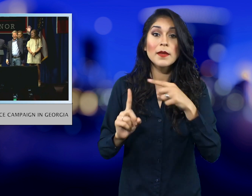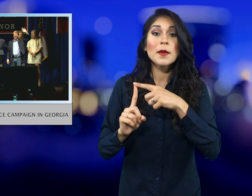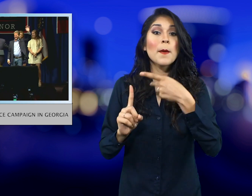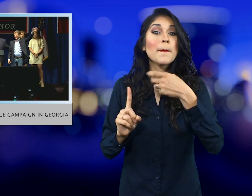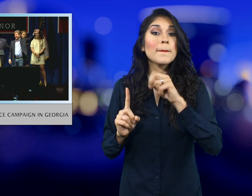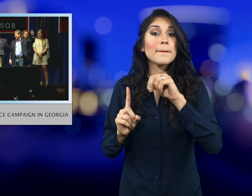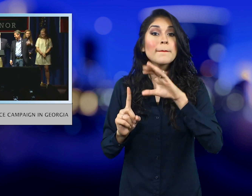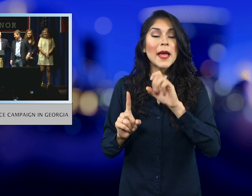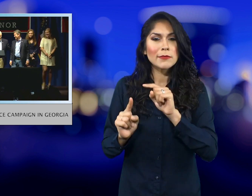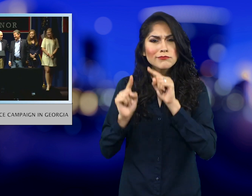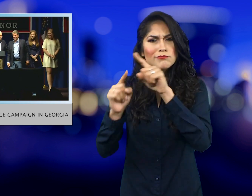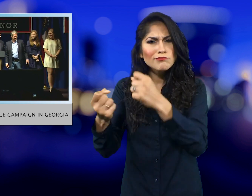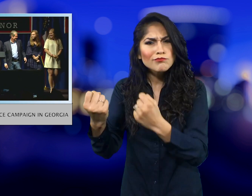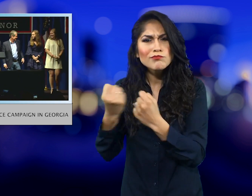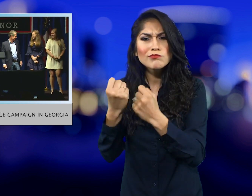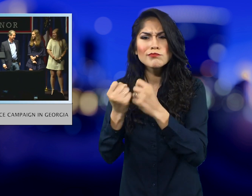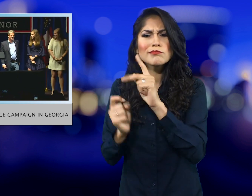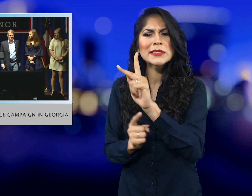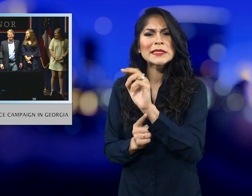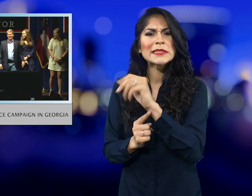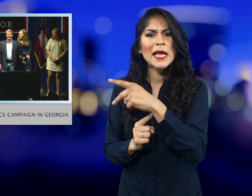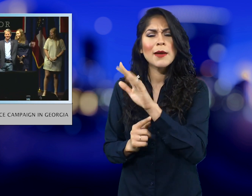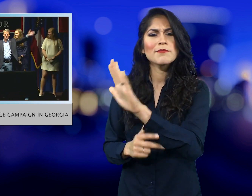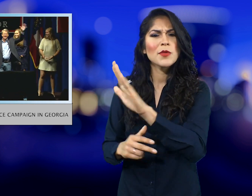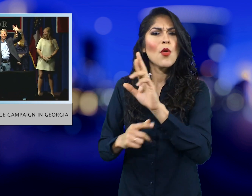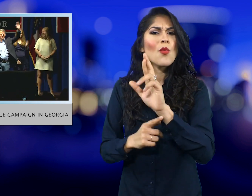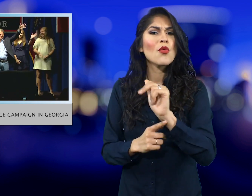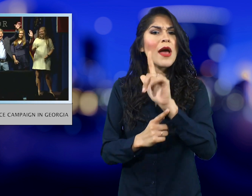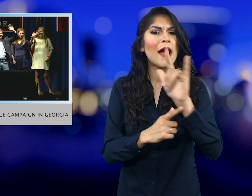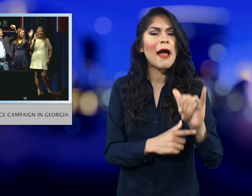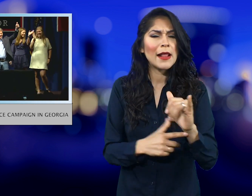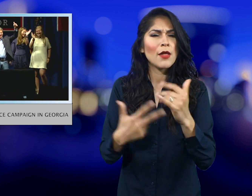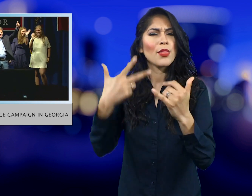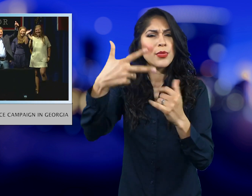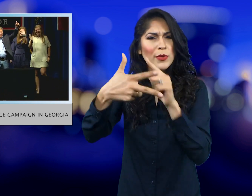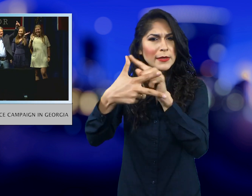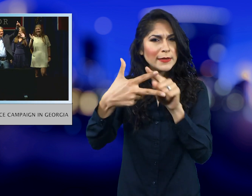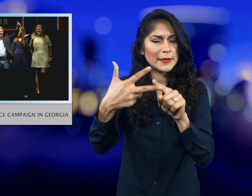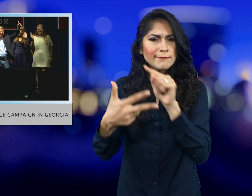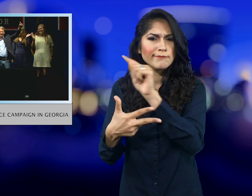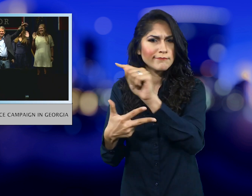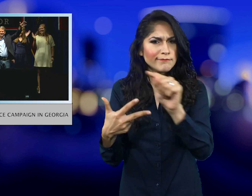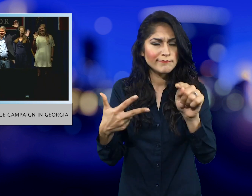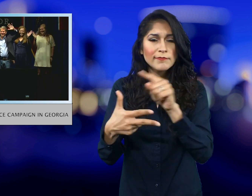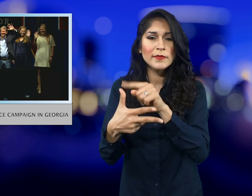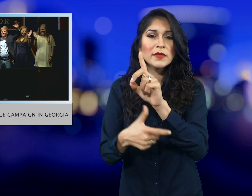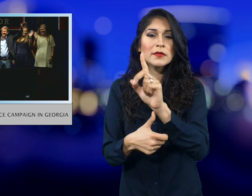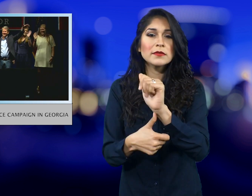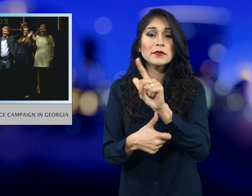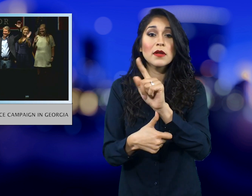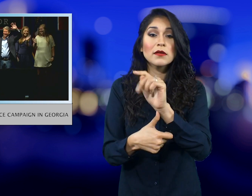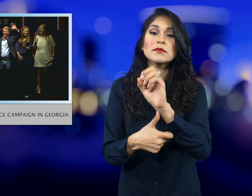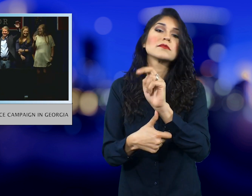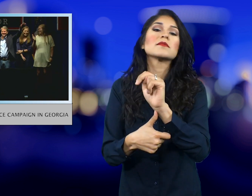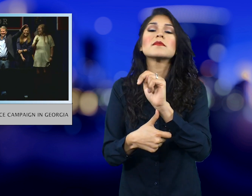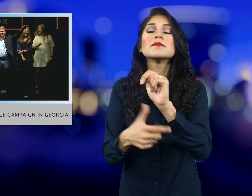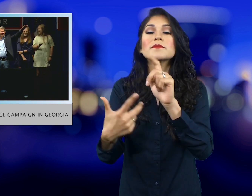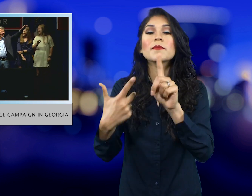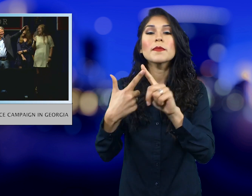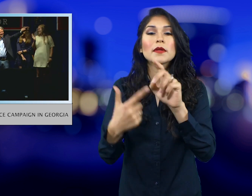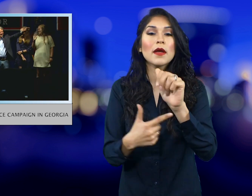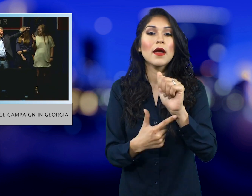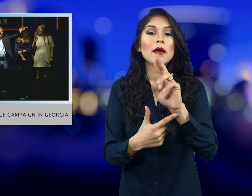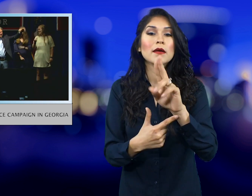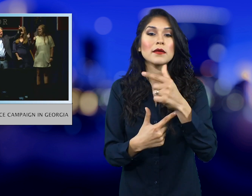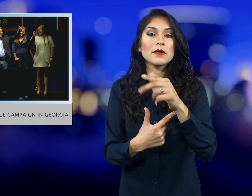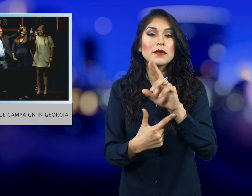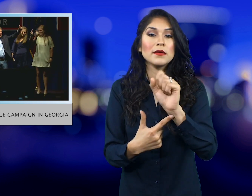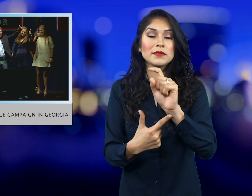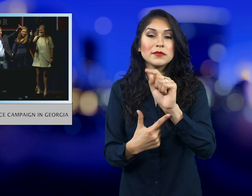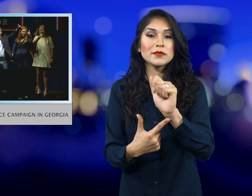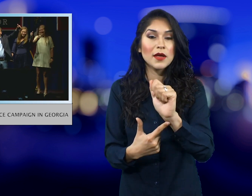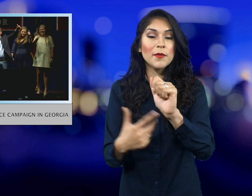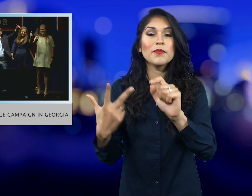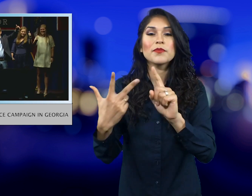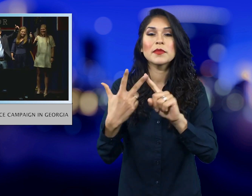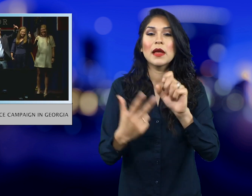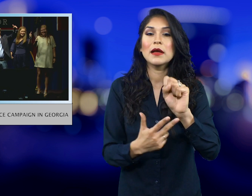Pence participated in three campaign rallies for Kemp in Georgia -- in Dalton, Augusta